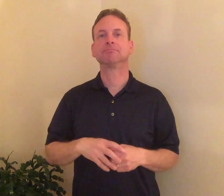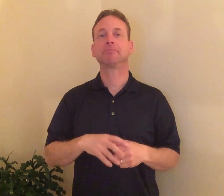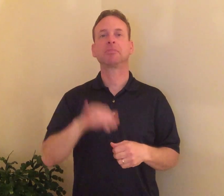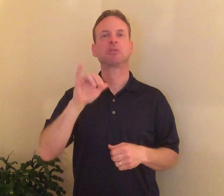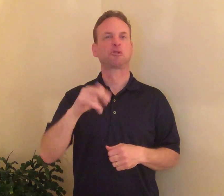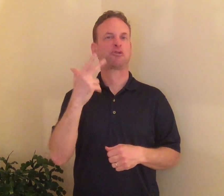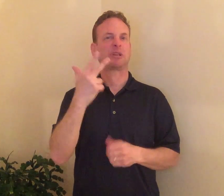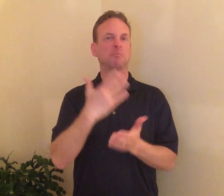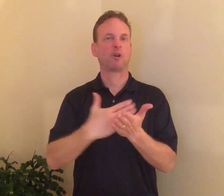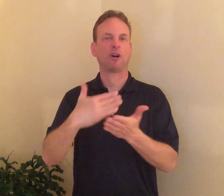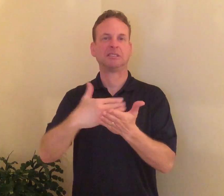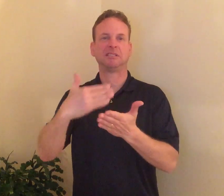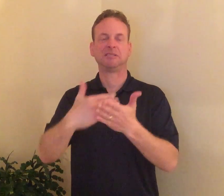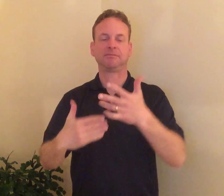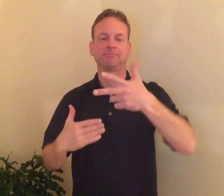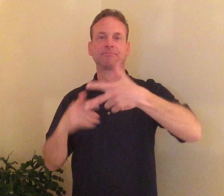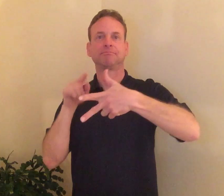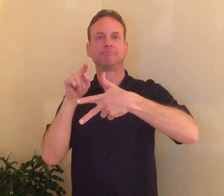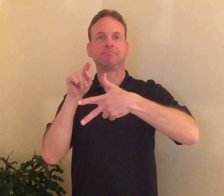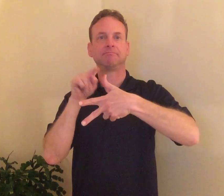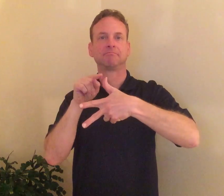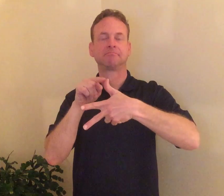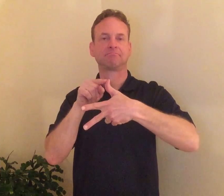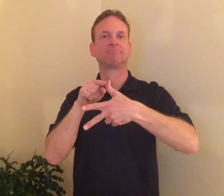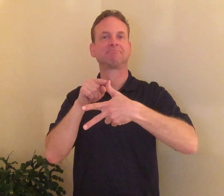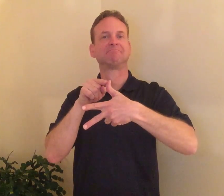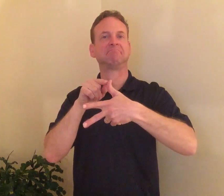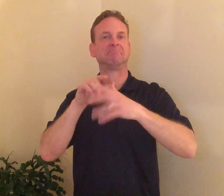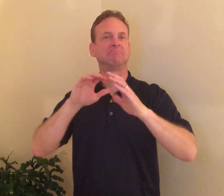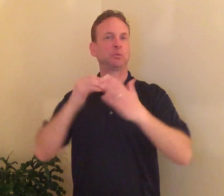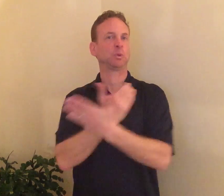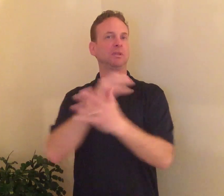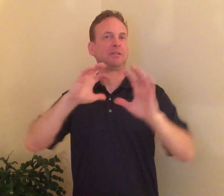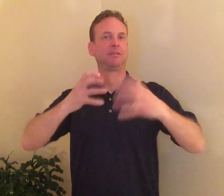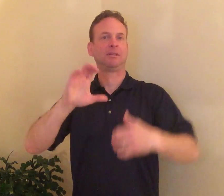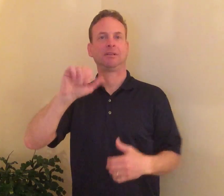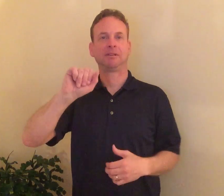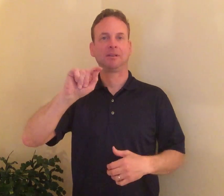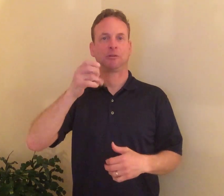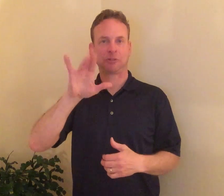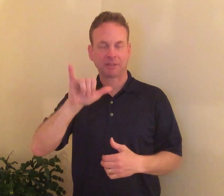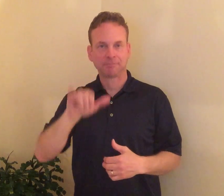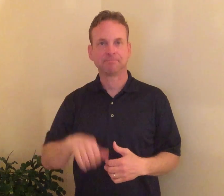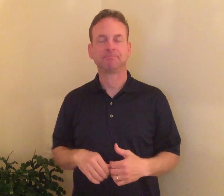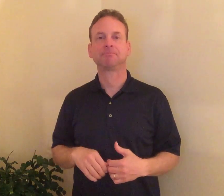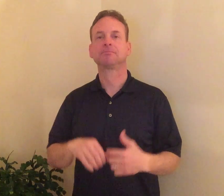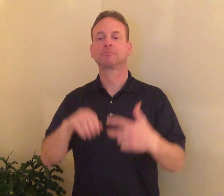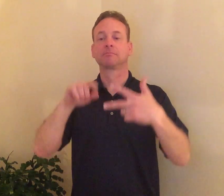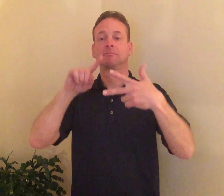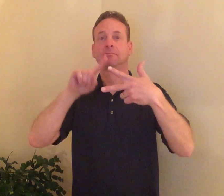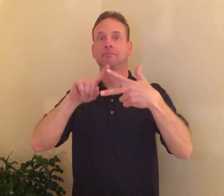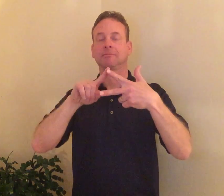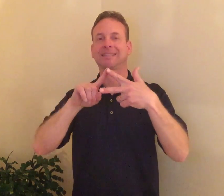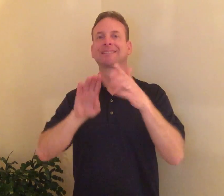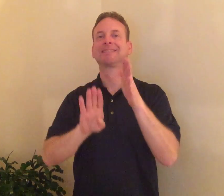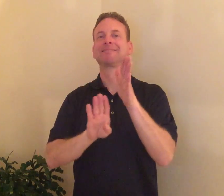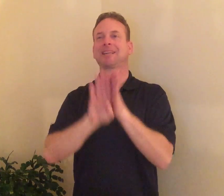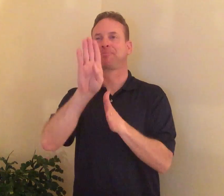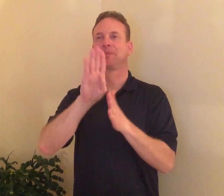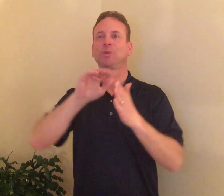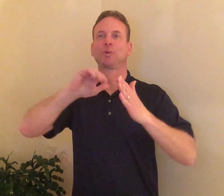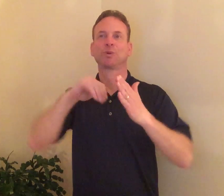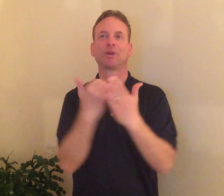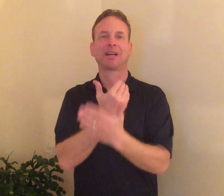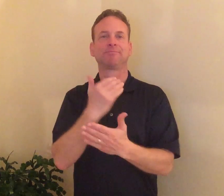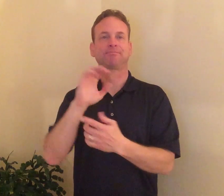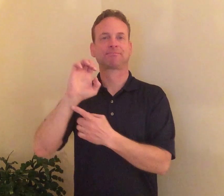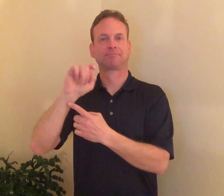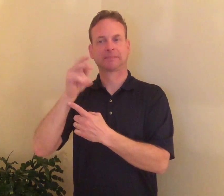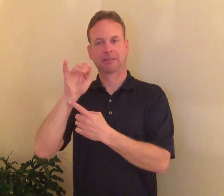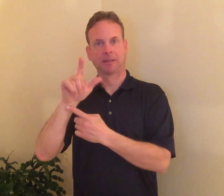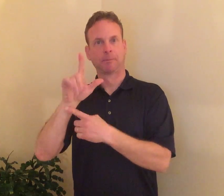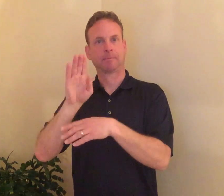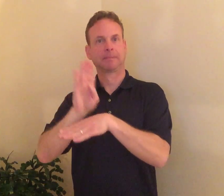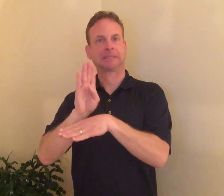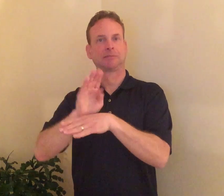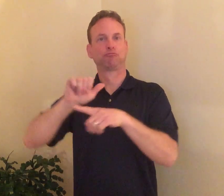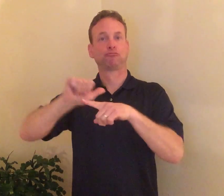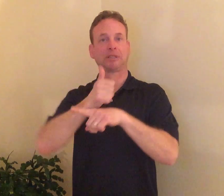1) A new category of membership 2) Develop a new set of ethical business practices